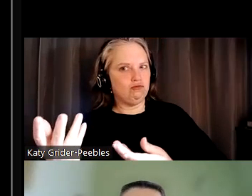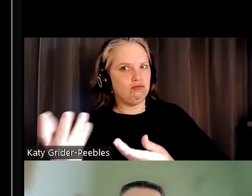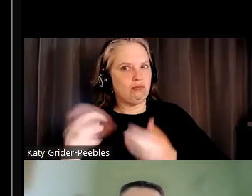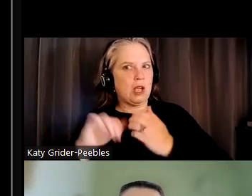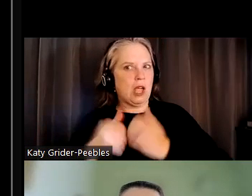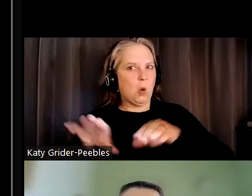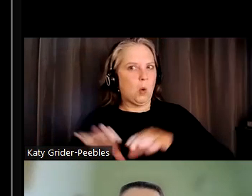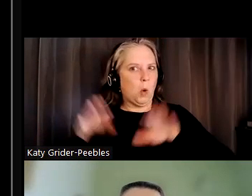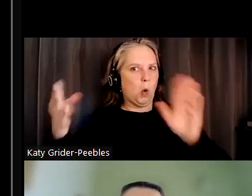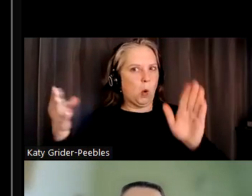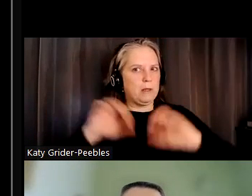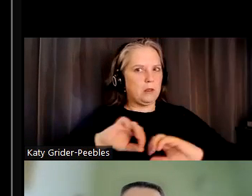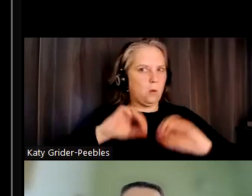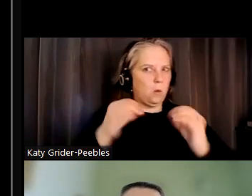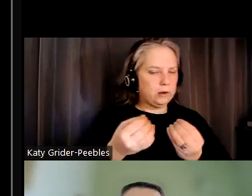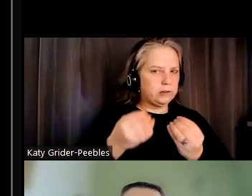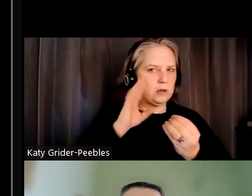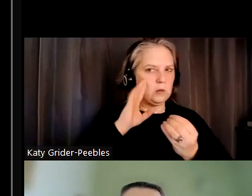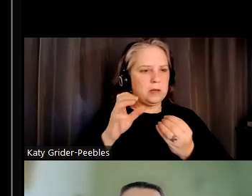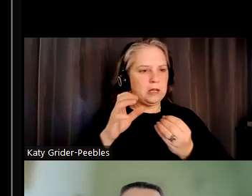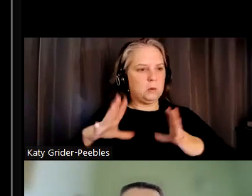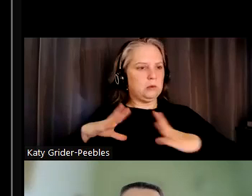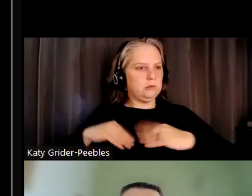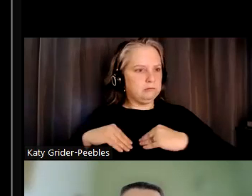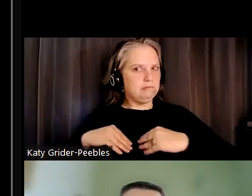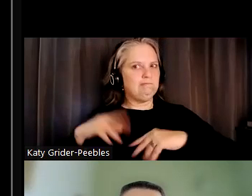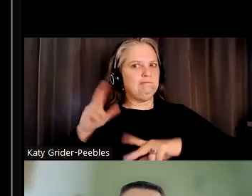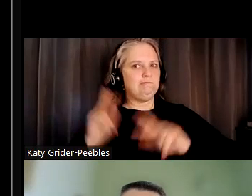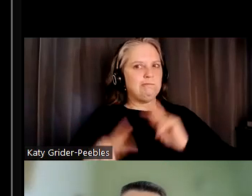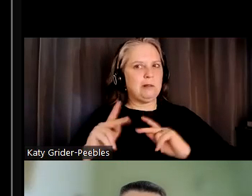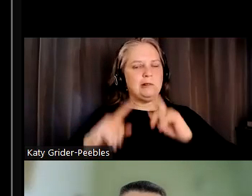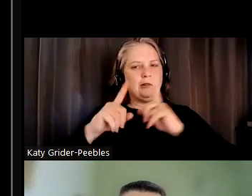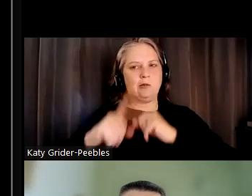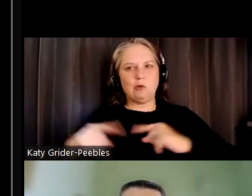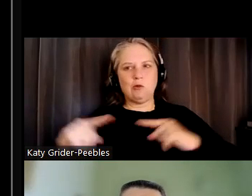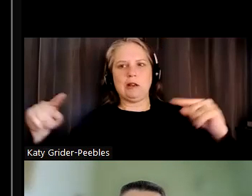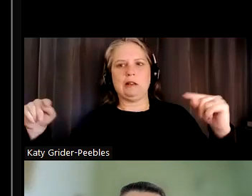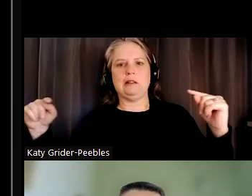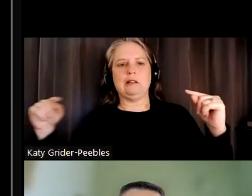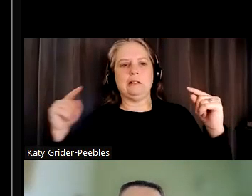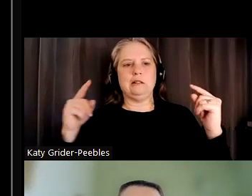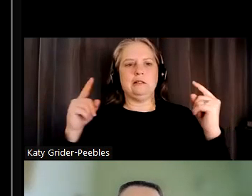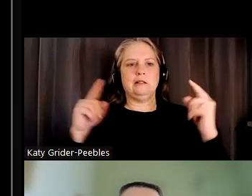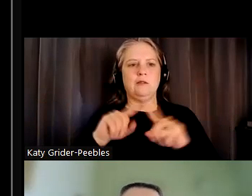experience is going to be to people of a variety of diversity angles, as well